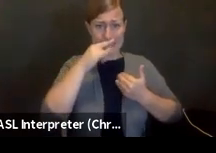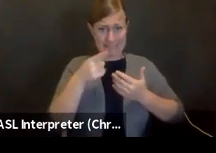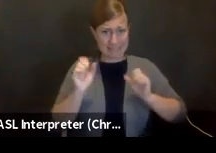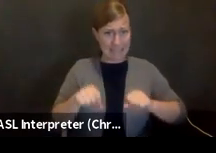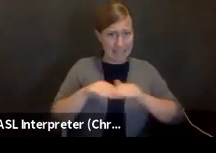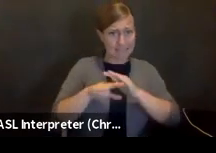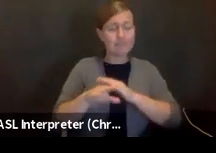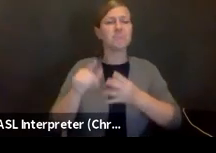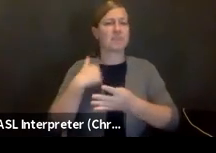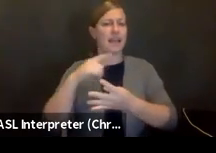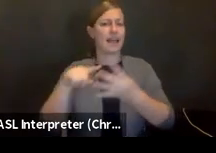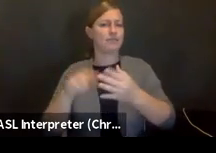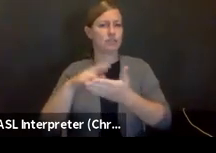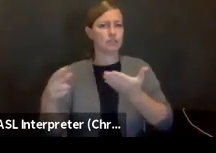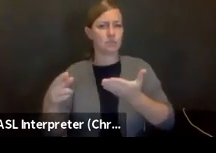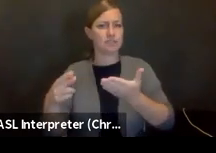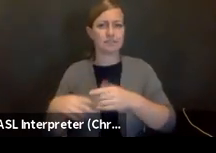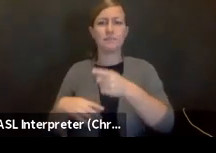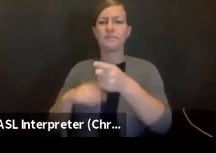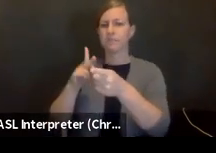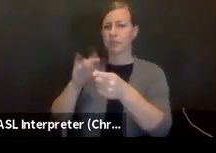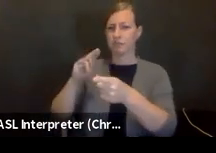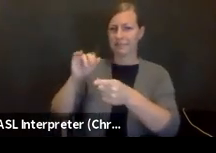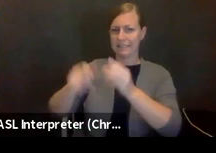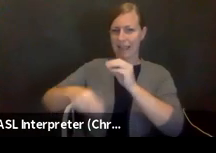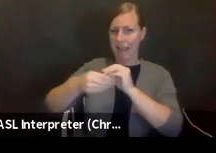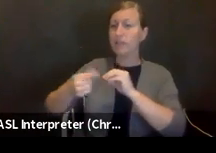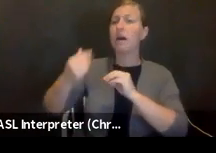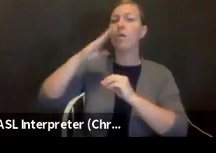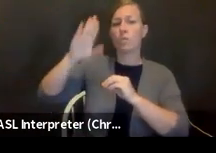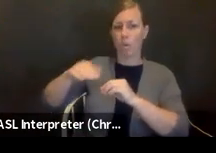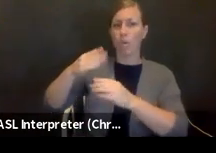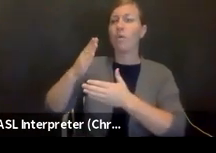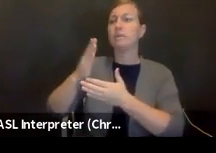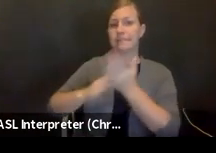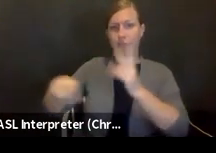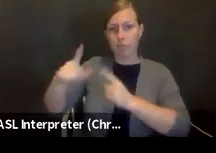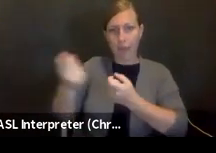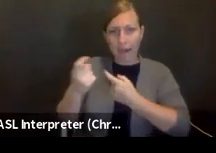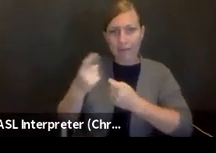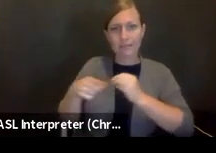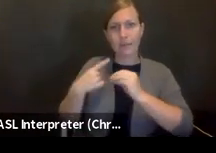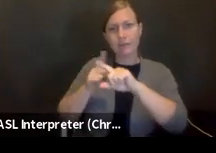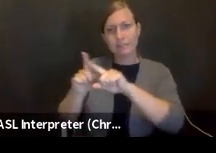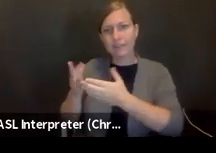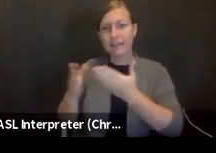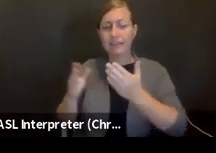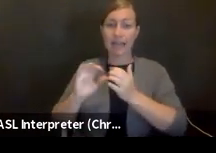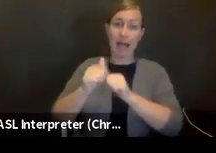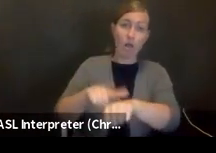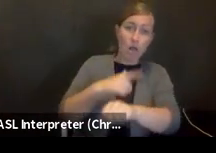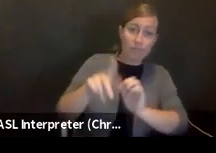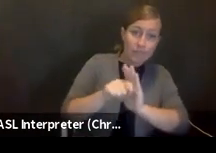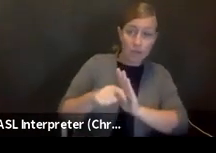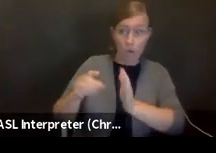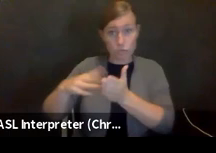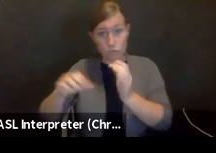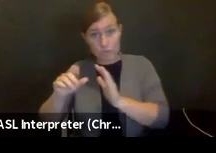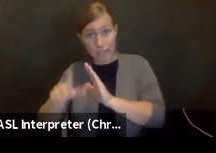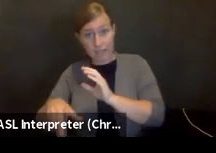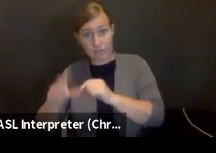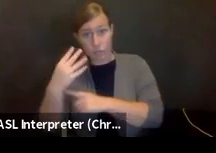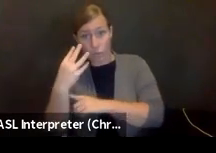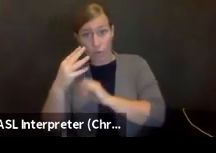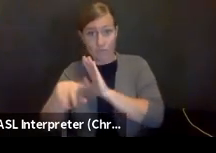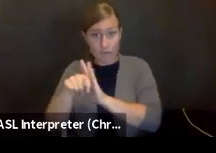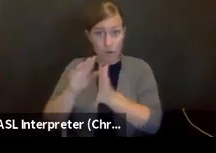ESD 112 --Kristina Wambold: And we know that there are some questions that we have an answer, specifically about link that video and can students and record videos, we'll get more into that tomorrow. So hold tight, we will get jack